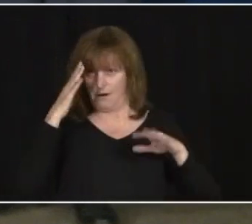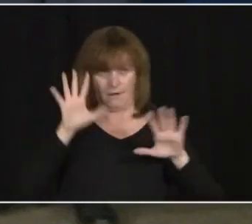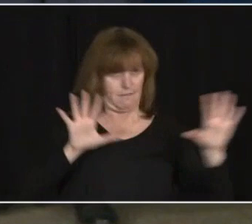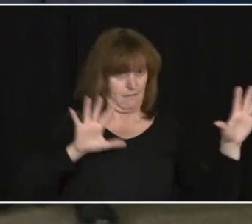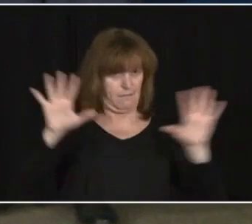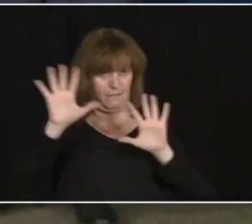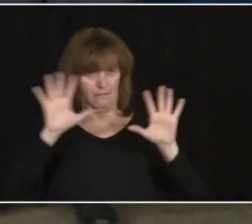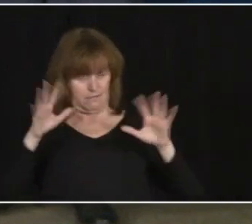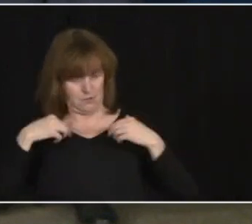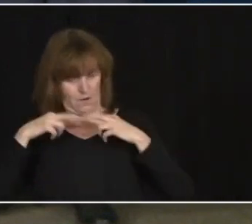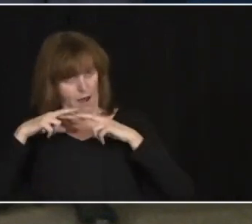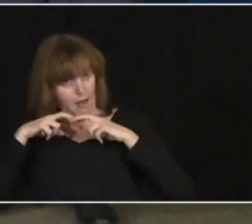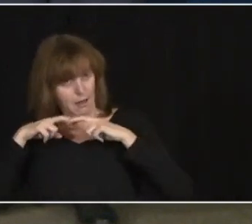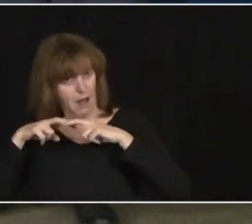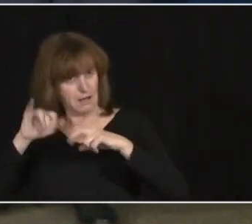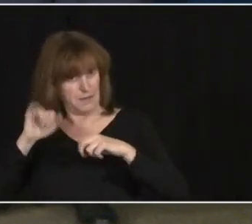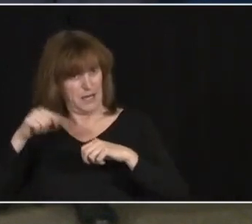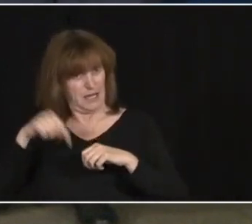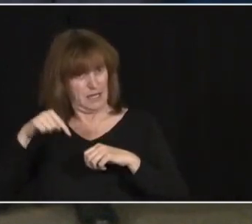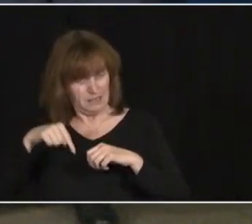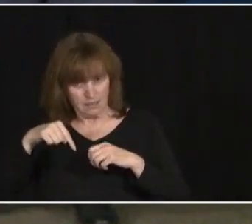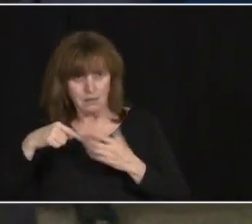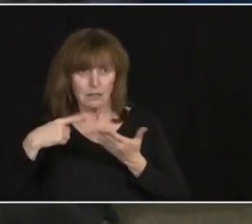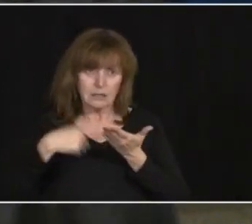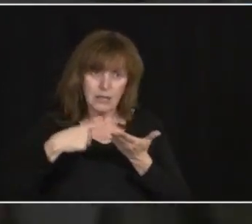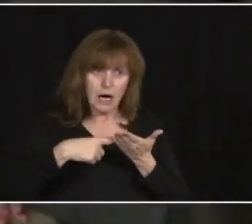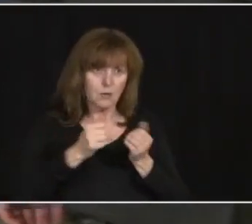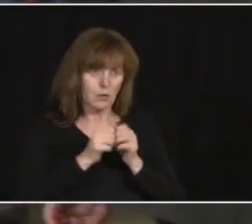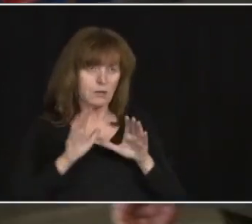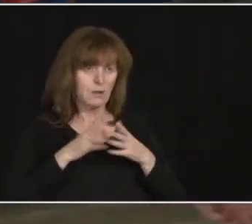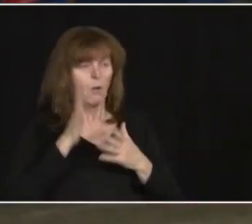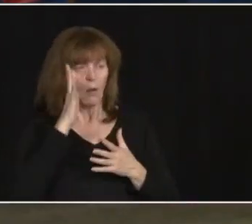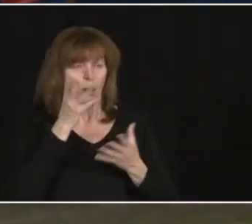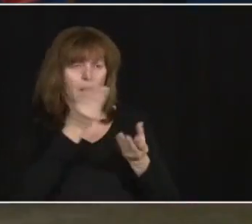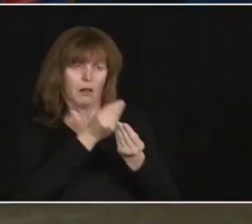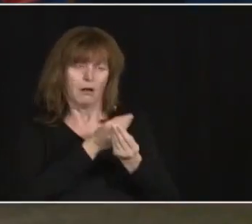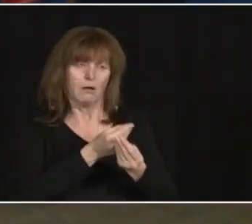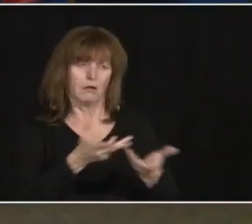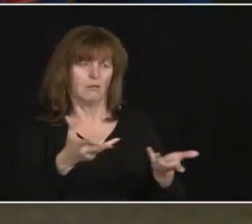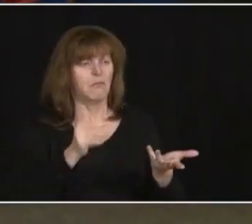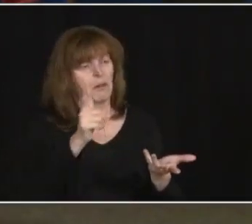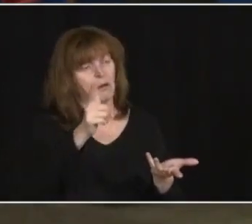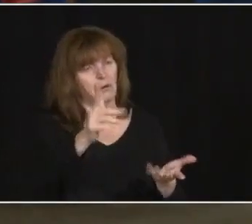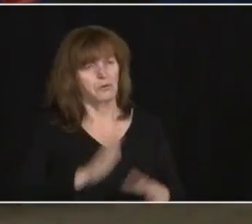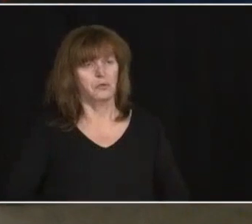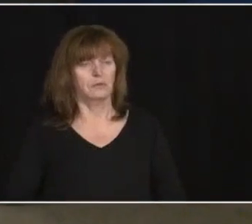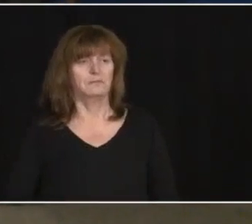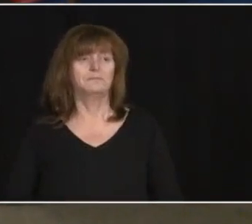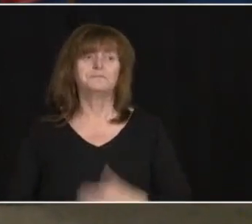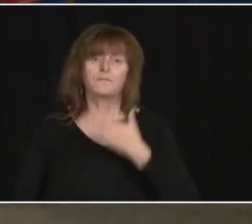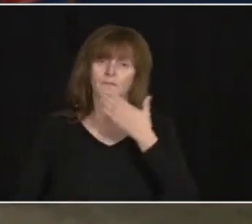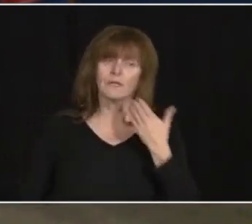decision making. I know we will pass it through the various command tables. Thank you, everyone.